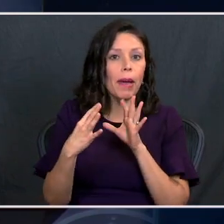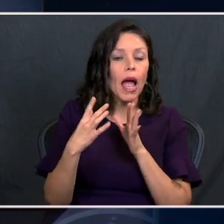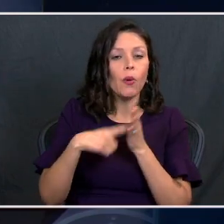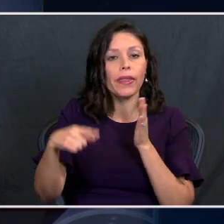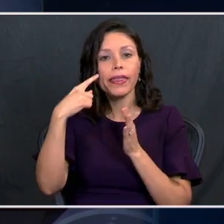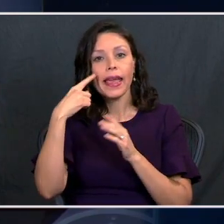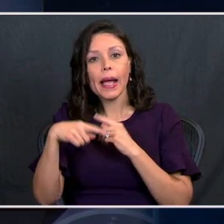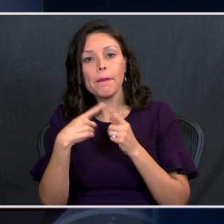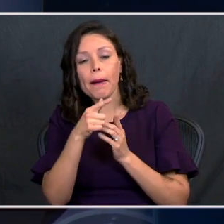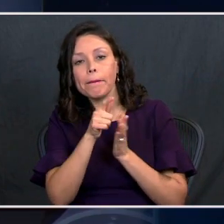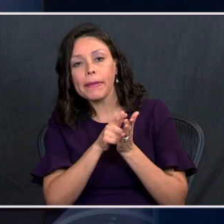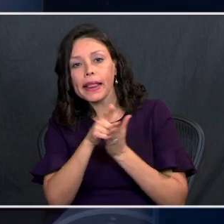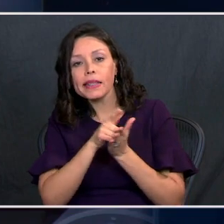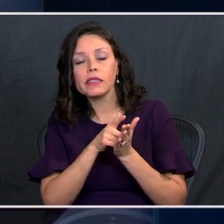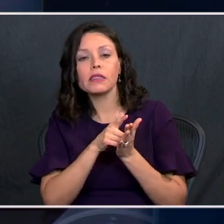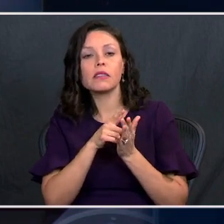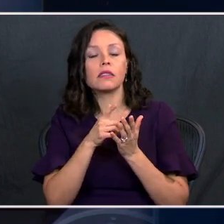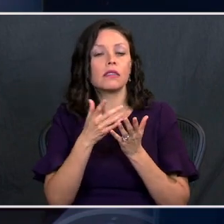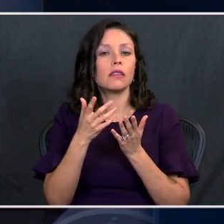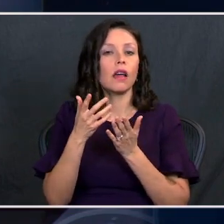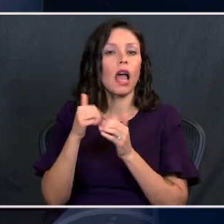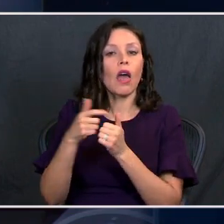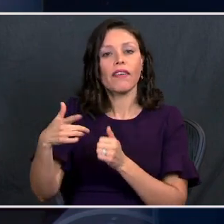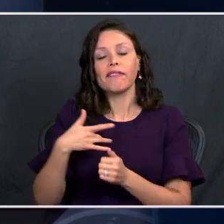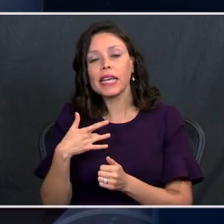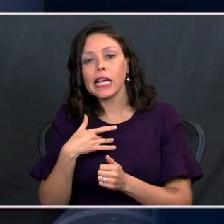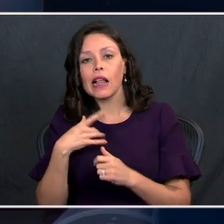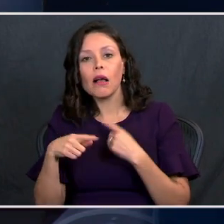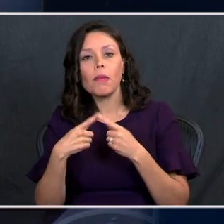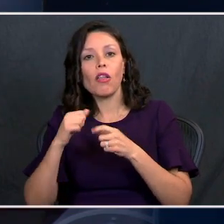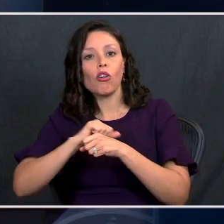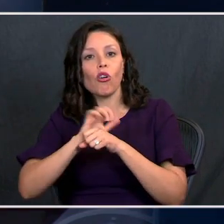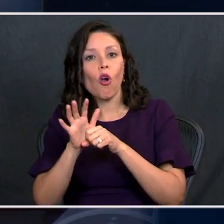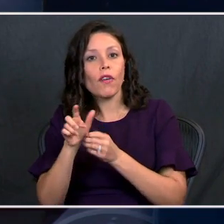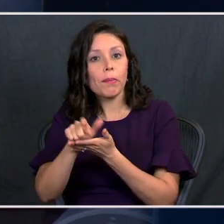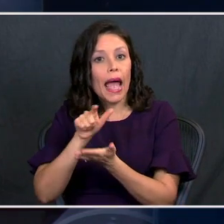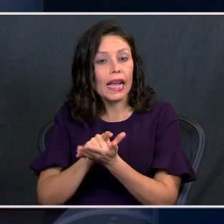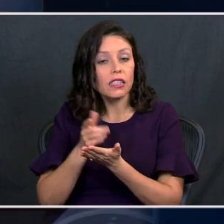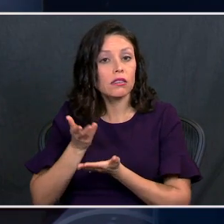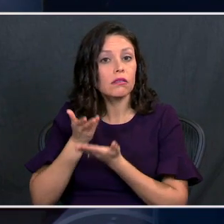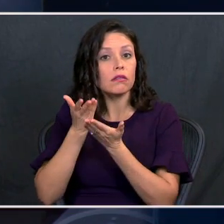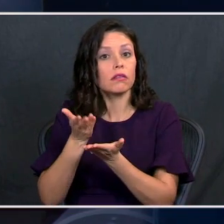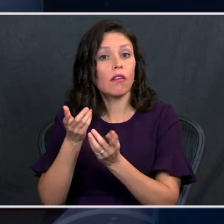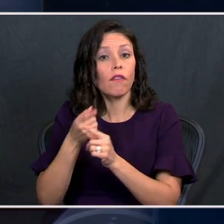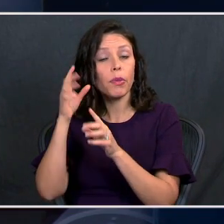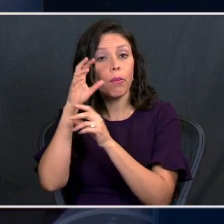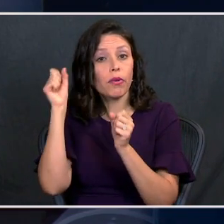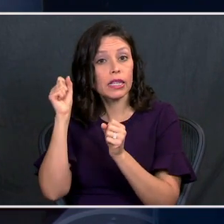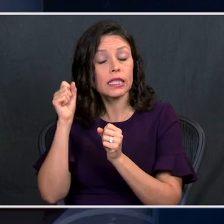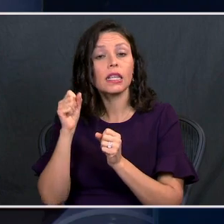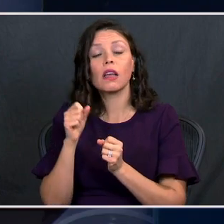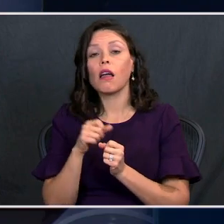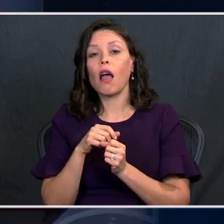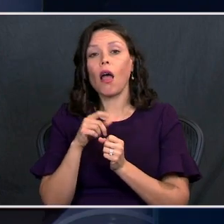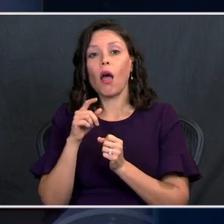about bills and legislation, how they feel about the COVID package that the President put forward, where they have concerns,